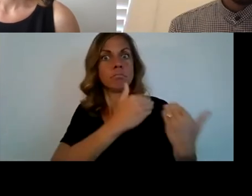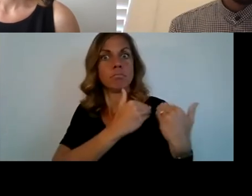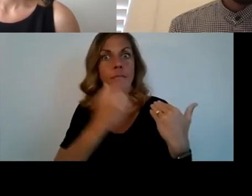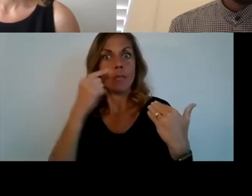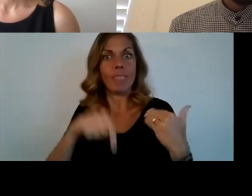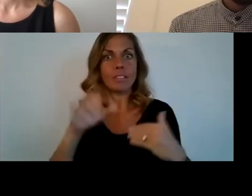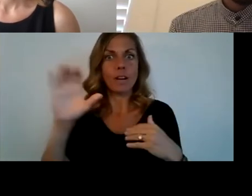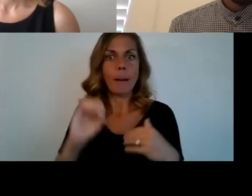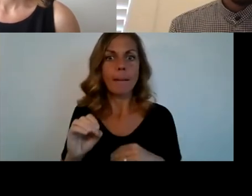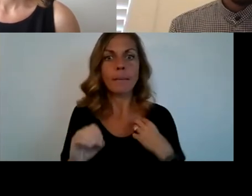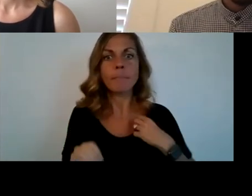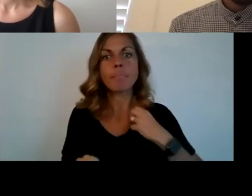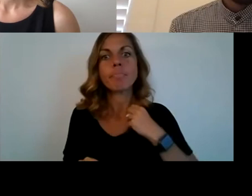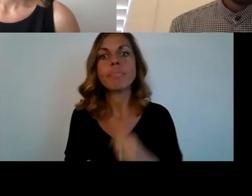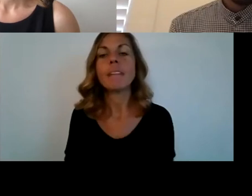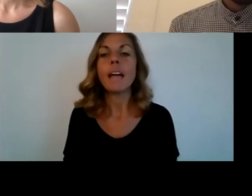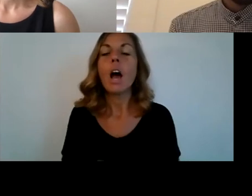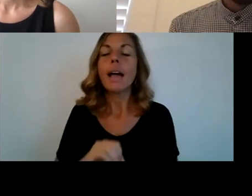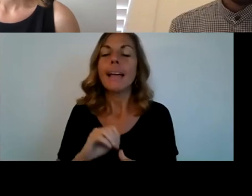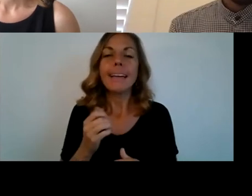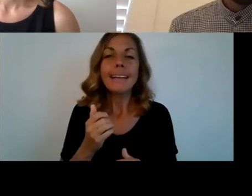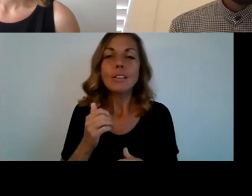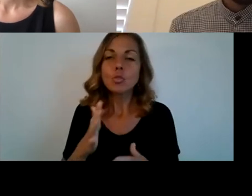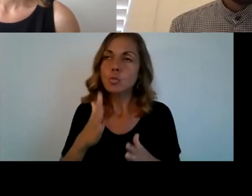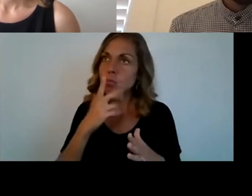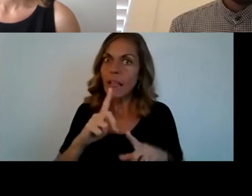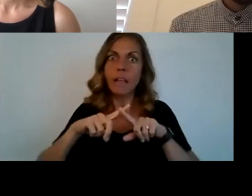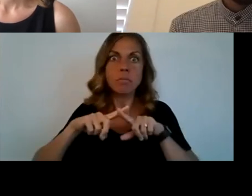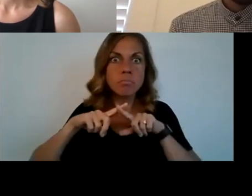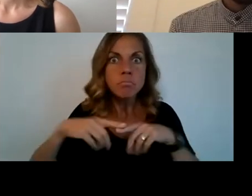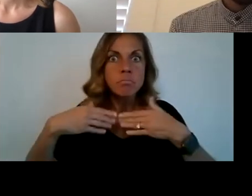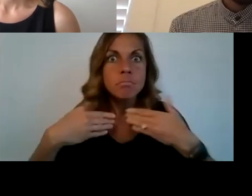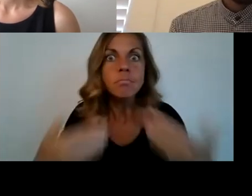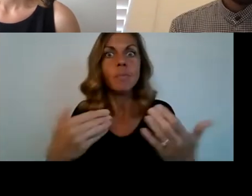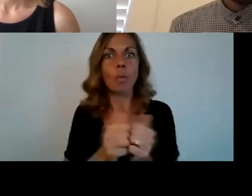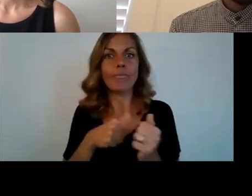are passionate about it, to lean into this experience that we are all having. And like